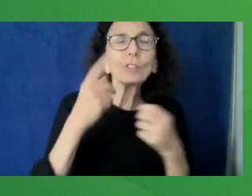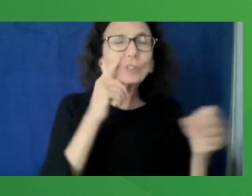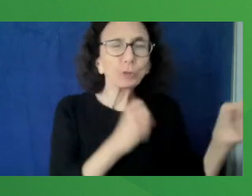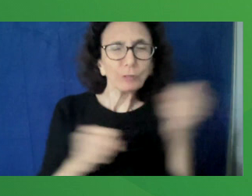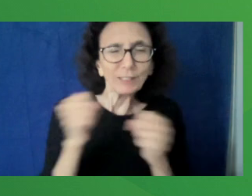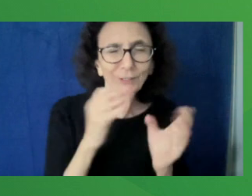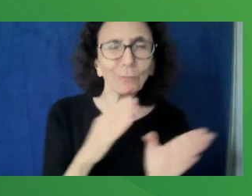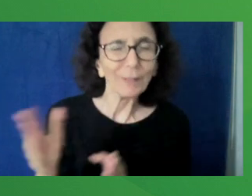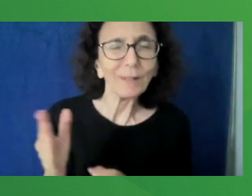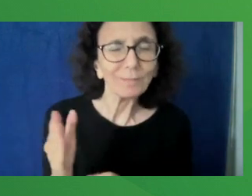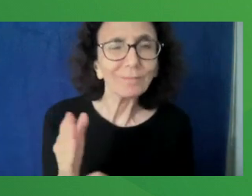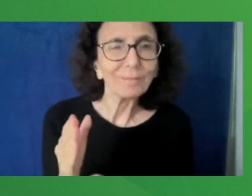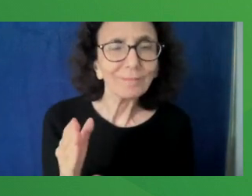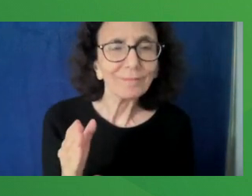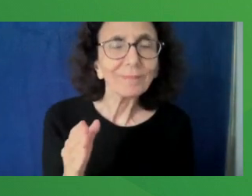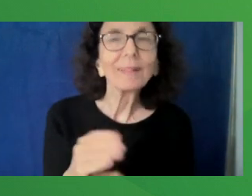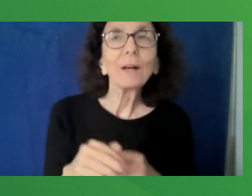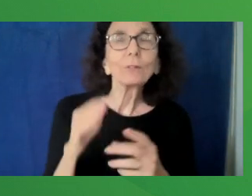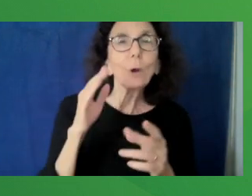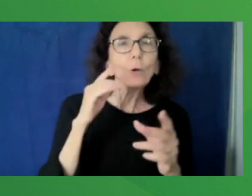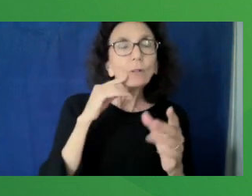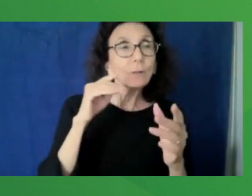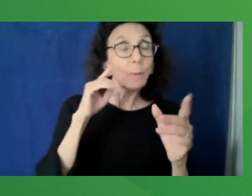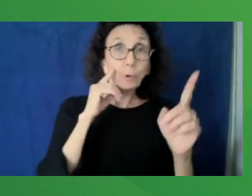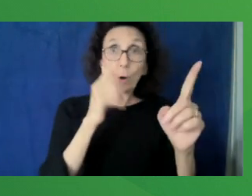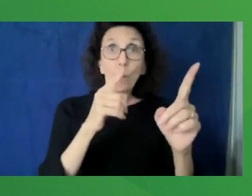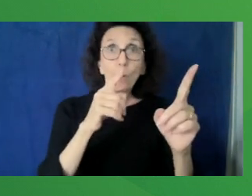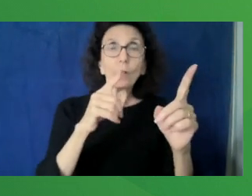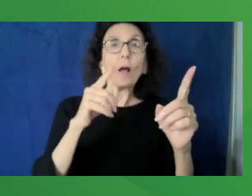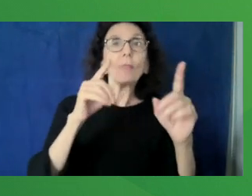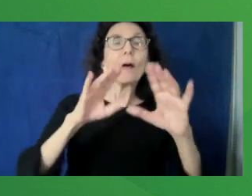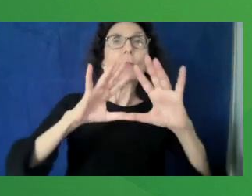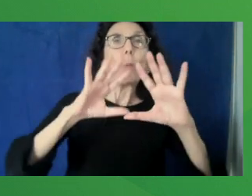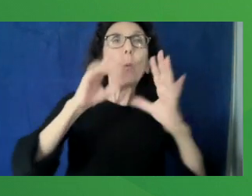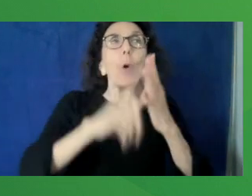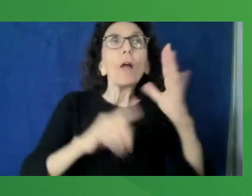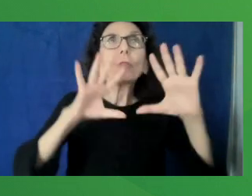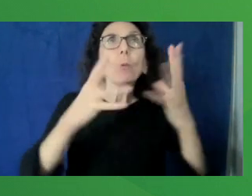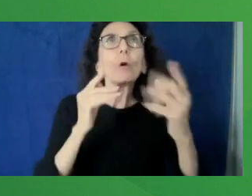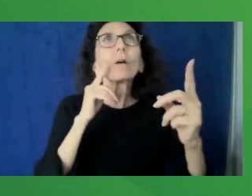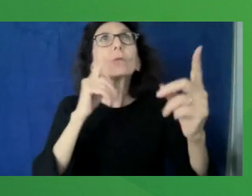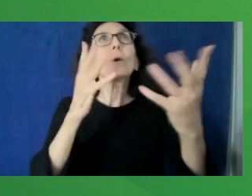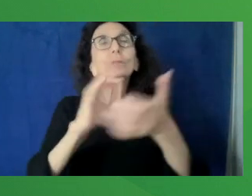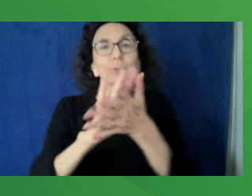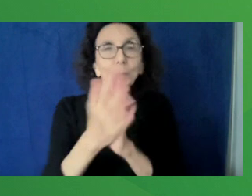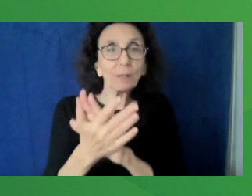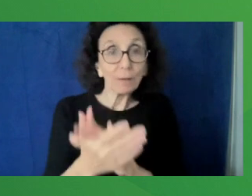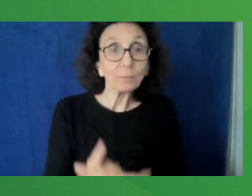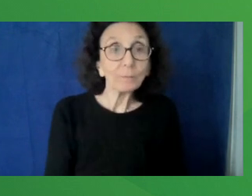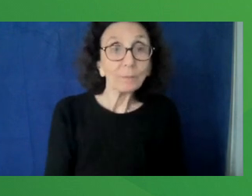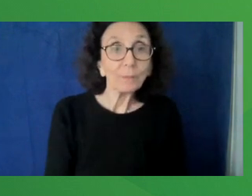is the future that we're hoping for as a world. And because it's all about the future and what